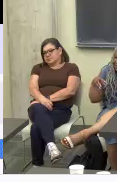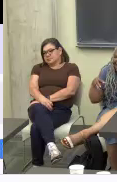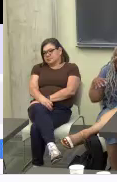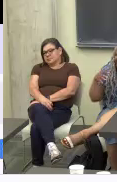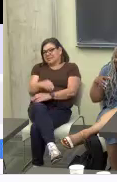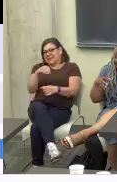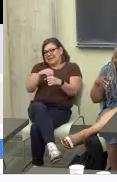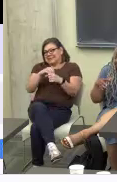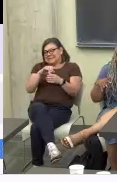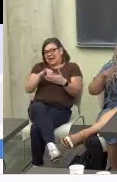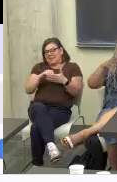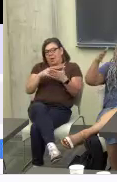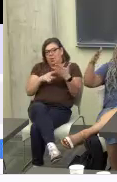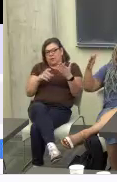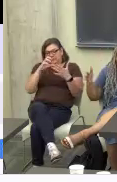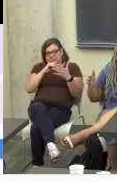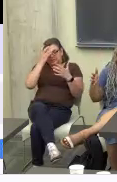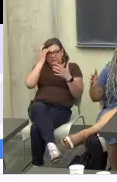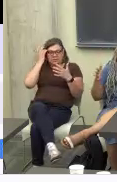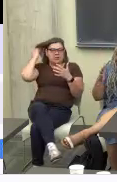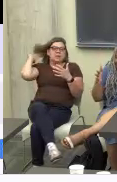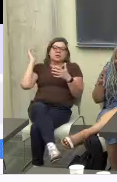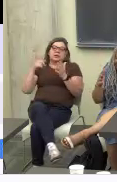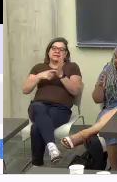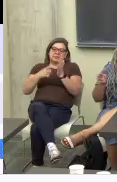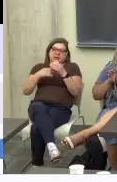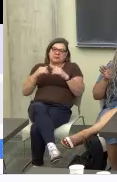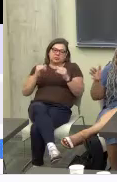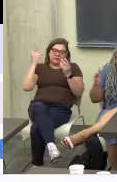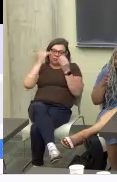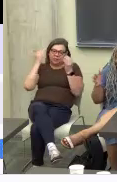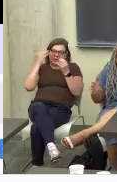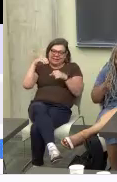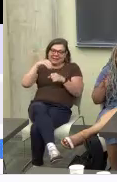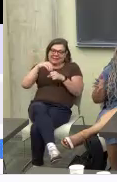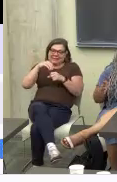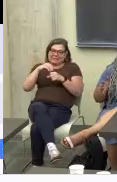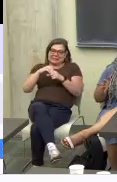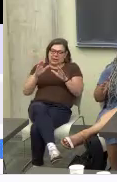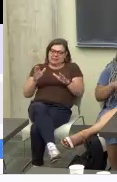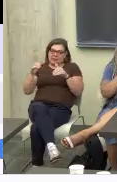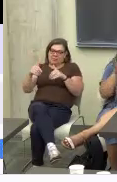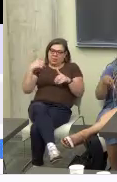missing i think Sometimes we're still thinking inside of the boxes that we have. We're like,